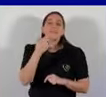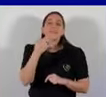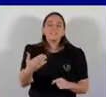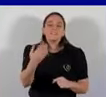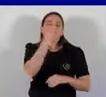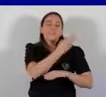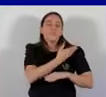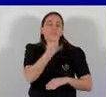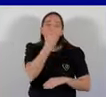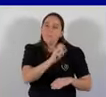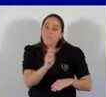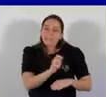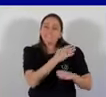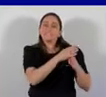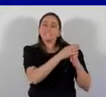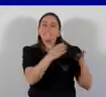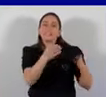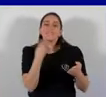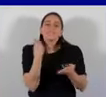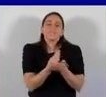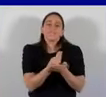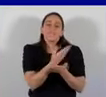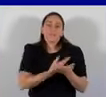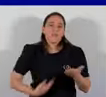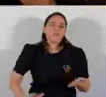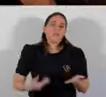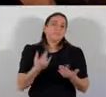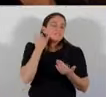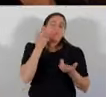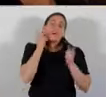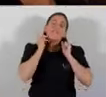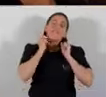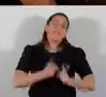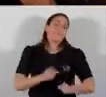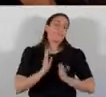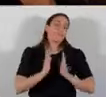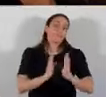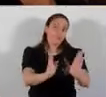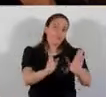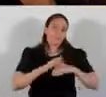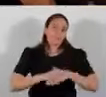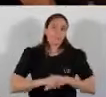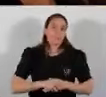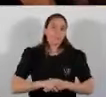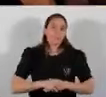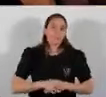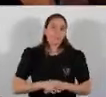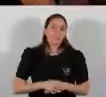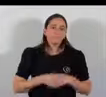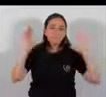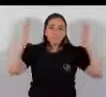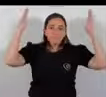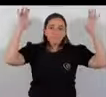It was the first time that we had financial balance And which we achieved in a month of management